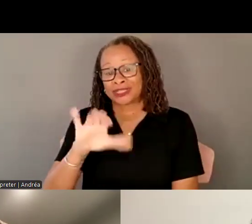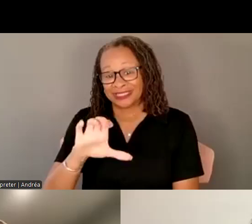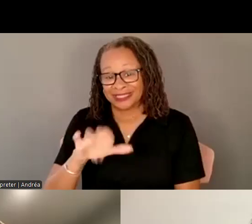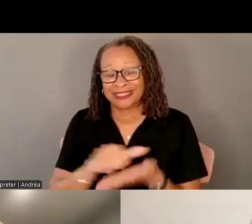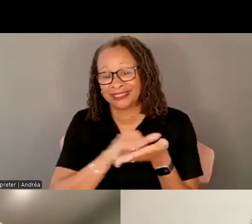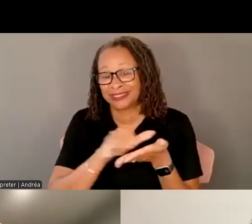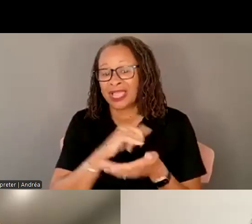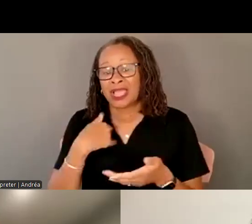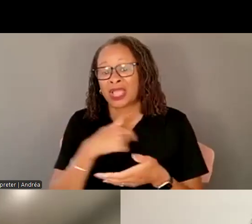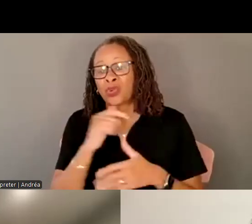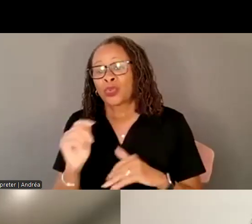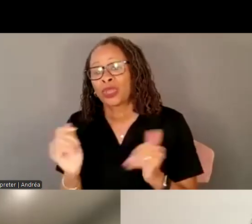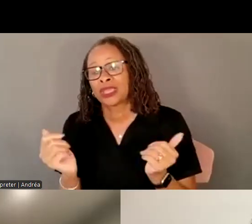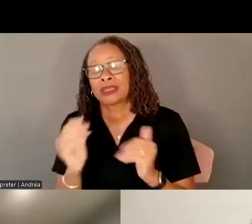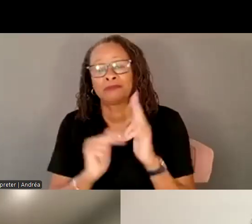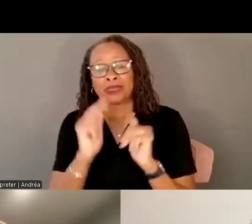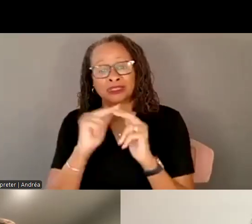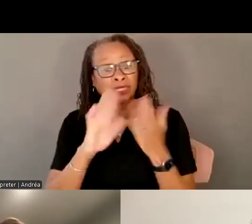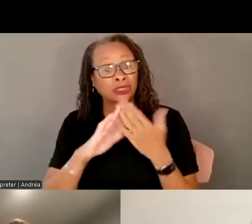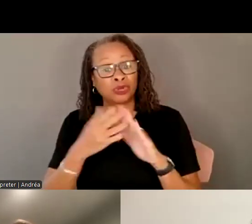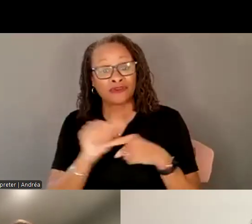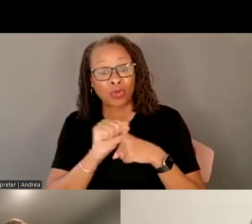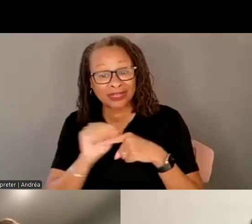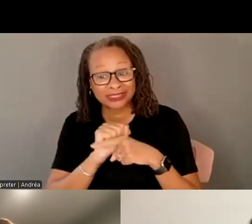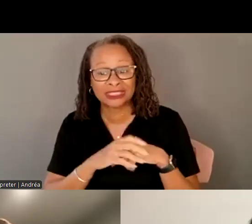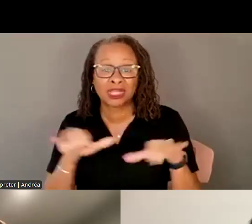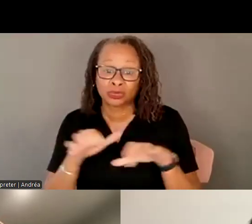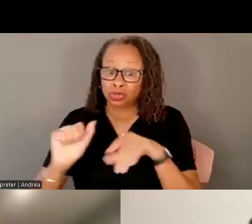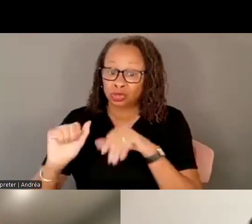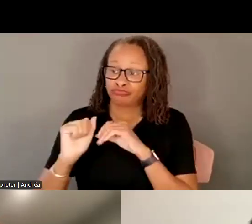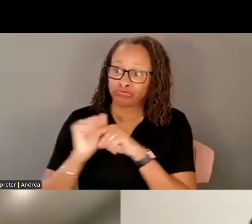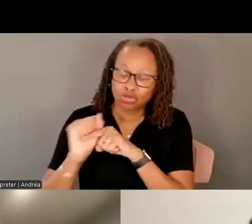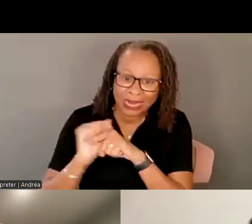and we build a community of practice. We do trainings in customized employment,